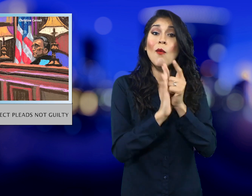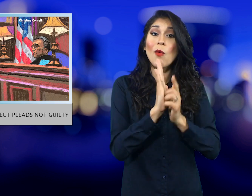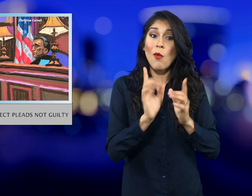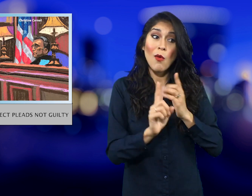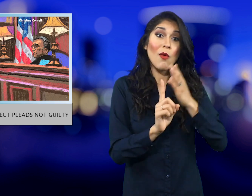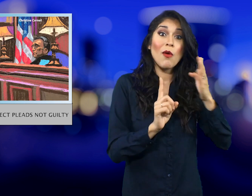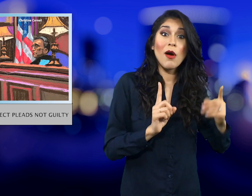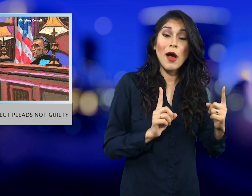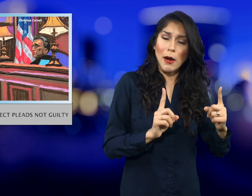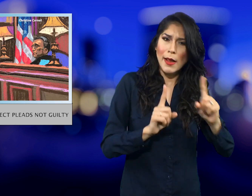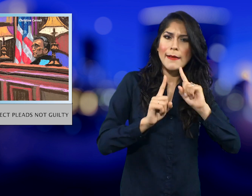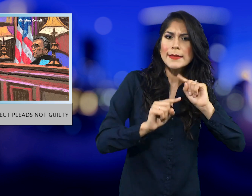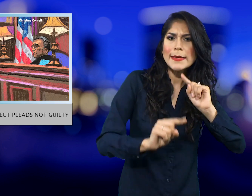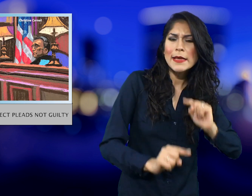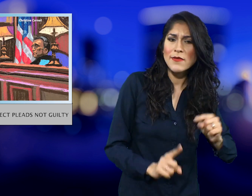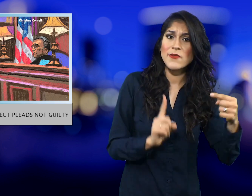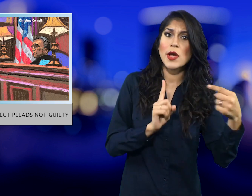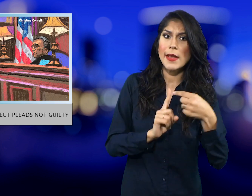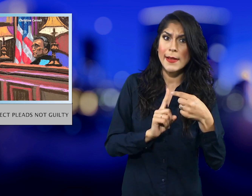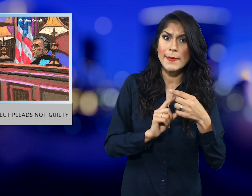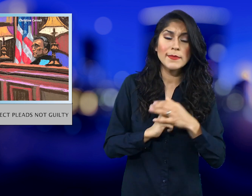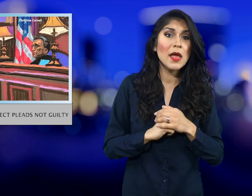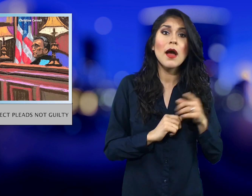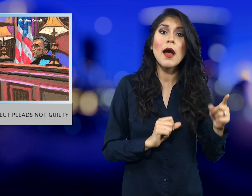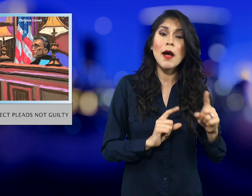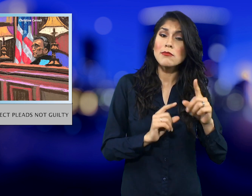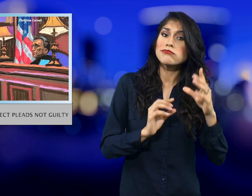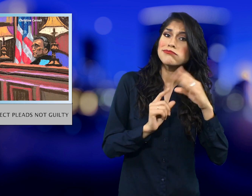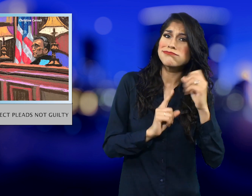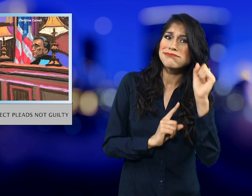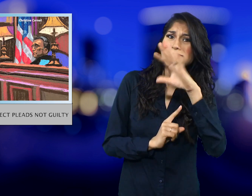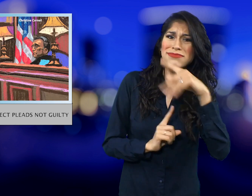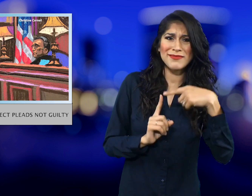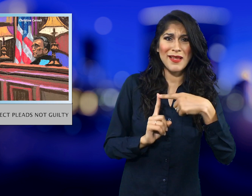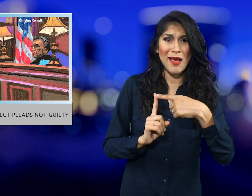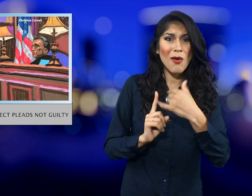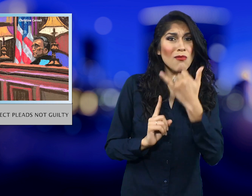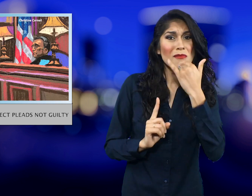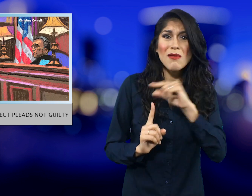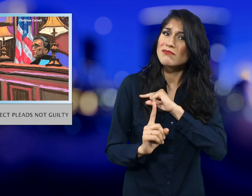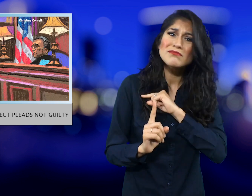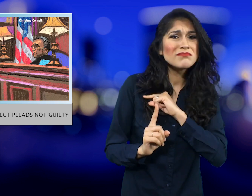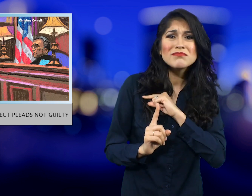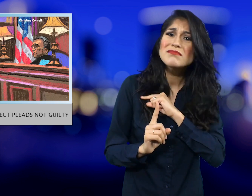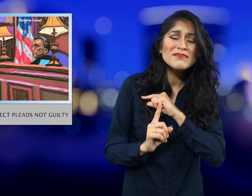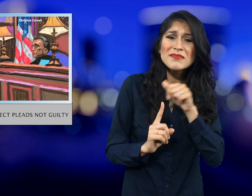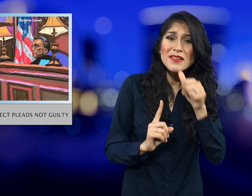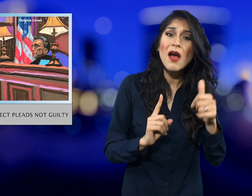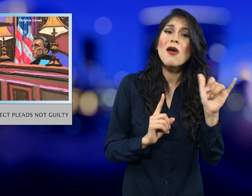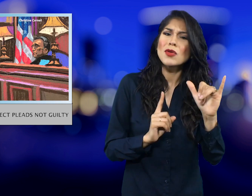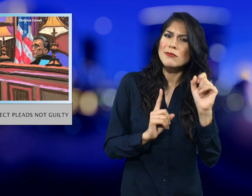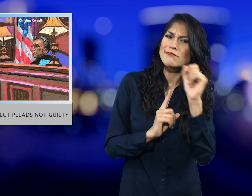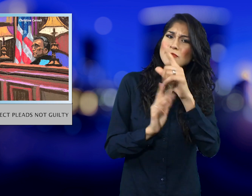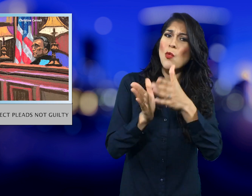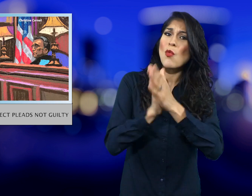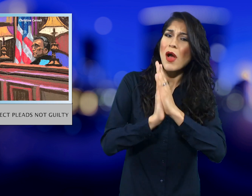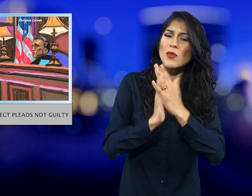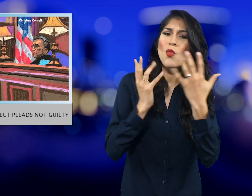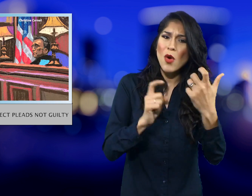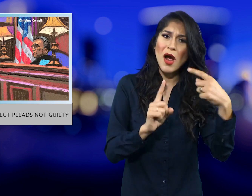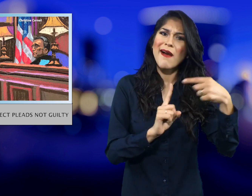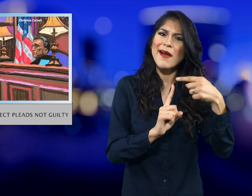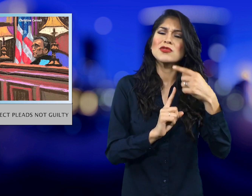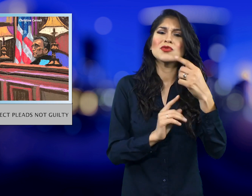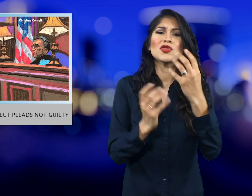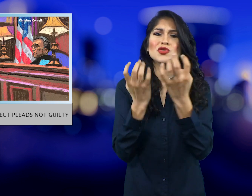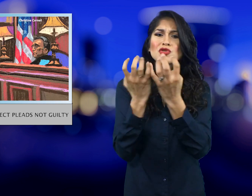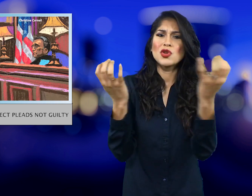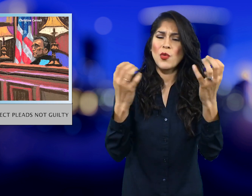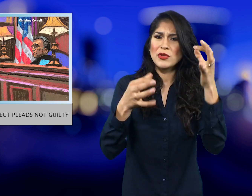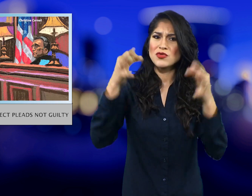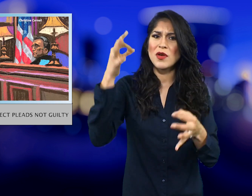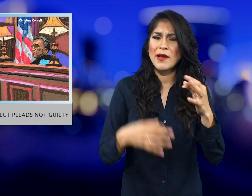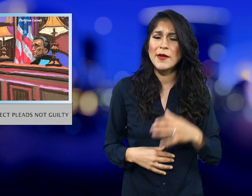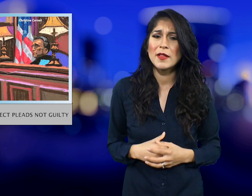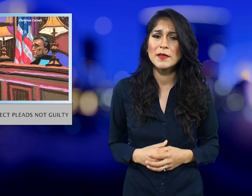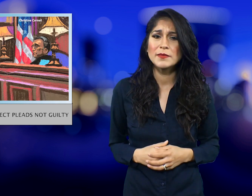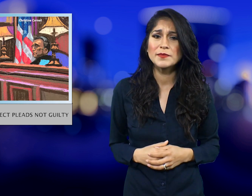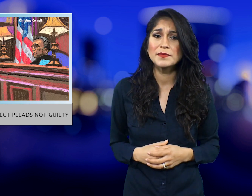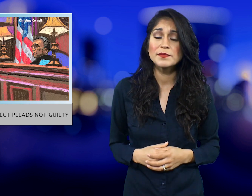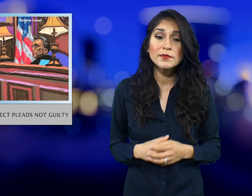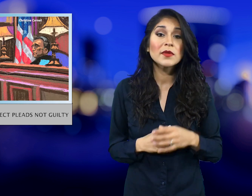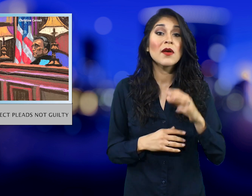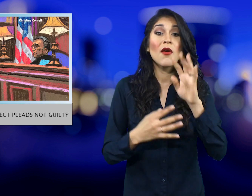His public defender entered a plea of not guilty for him and requested a jury trial.